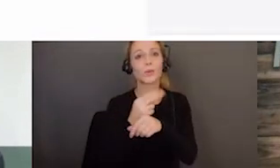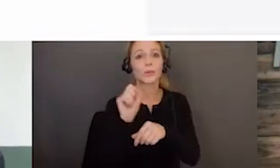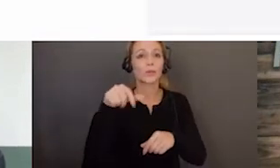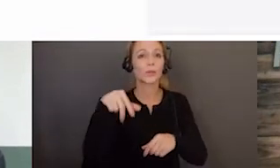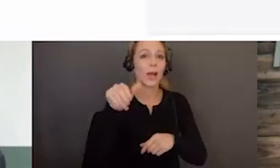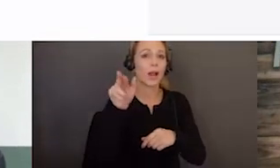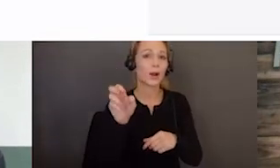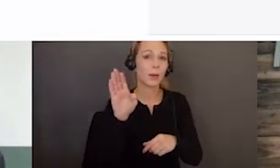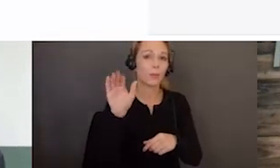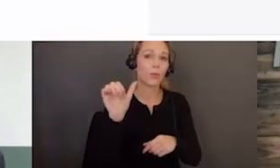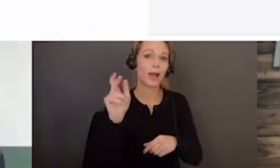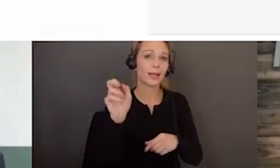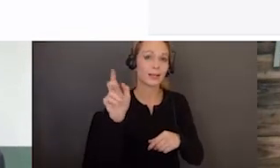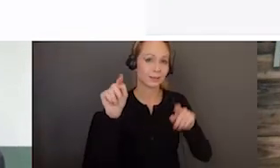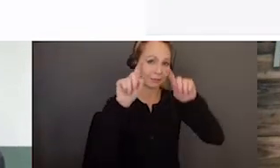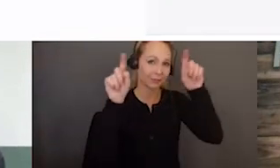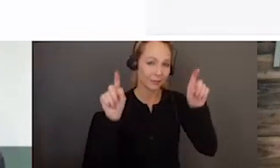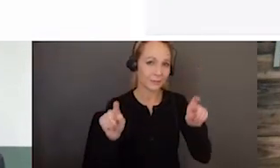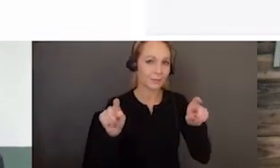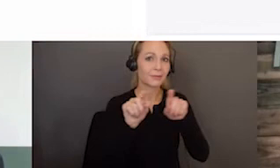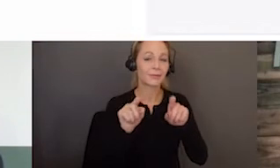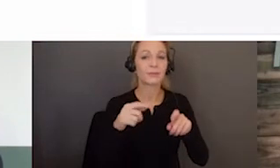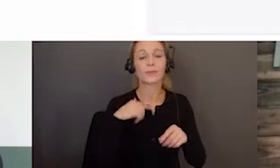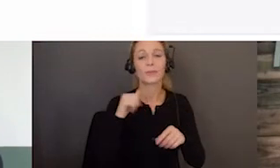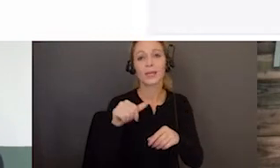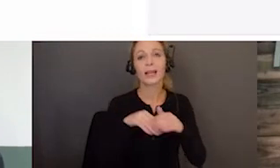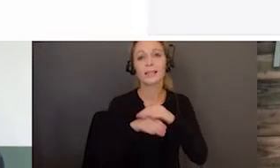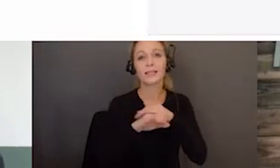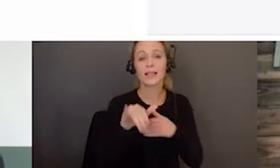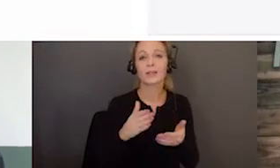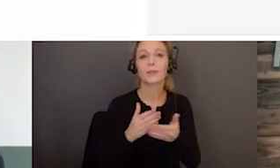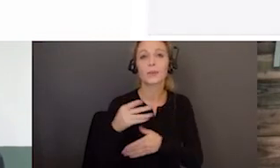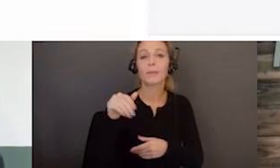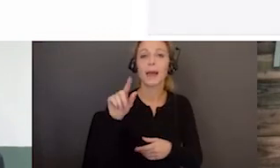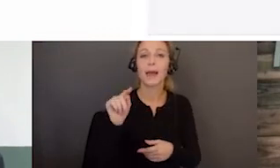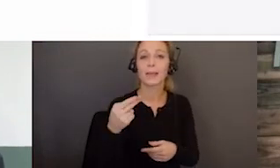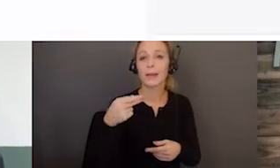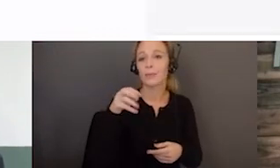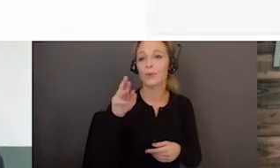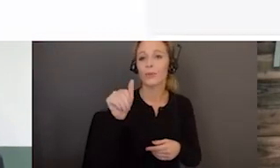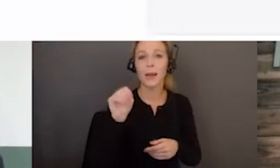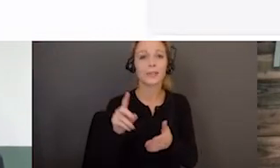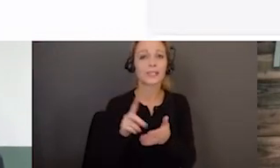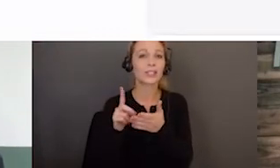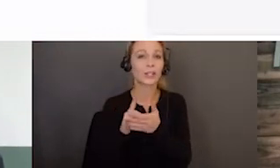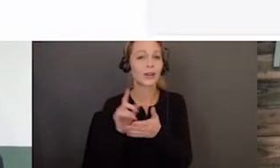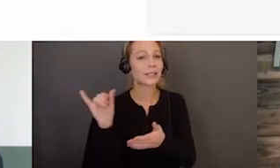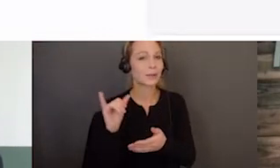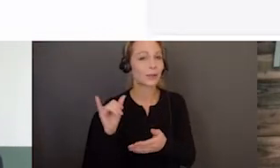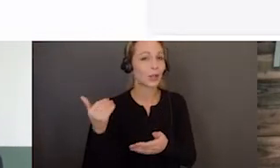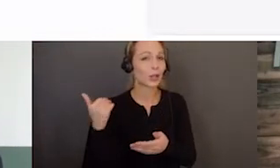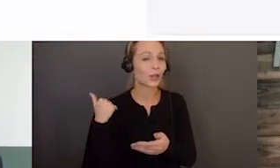WE CAN ACCESS THAT DYNAMIC PORTION THROUGH THE DICTIONARY SIMILAR TO THE QUERY DICTIONARY FROM EARLIER.